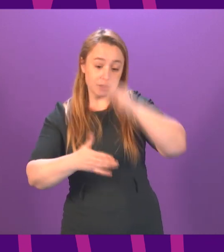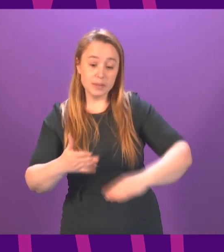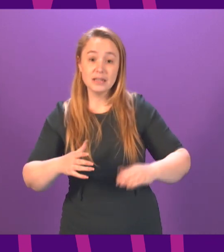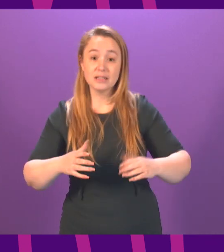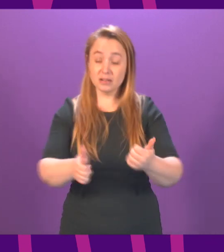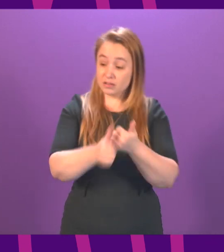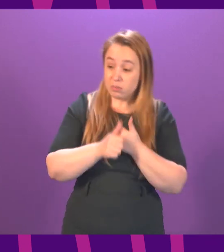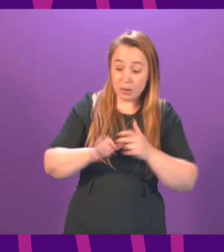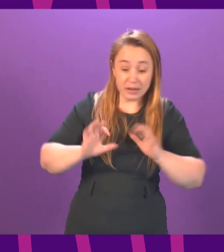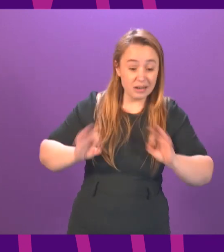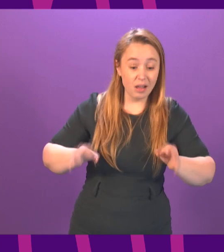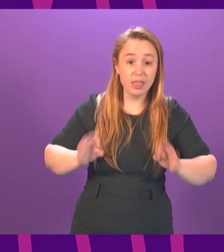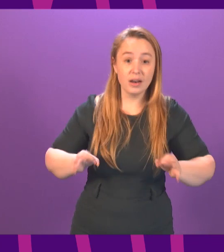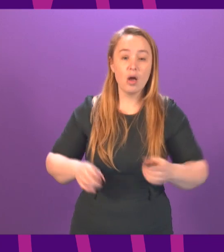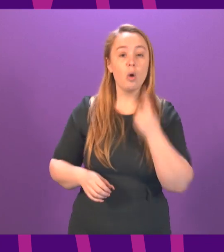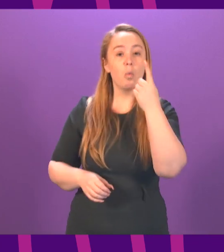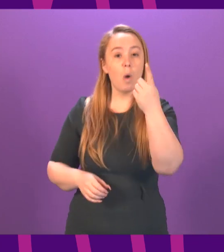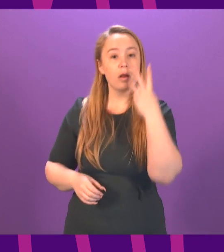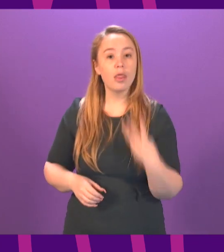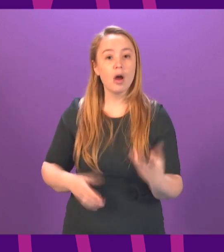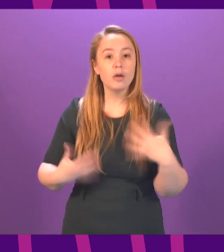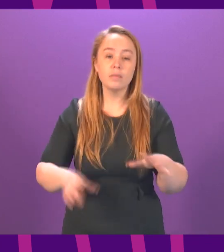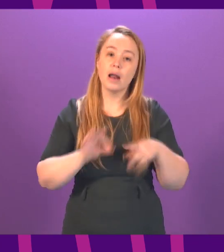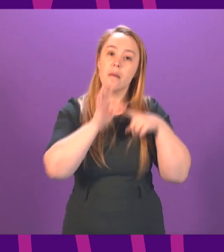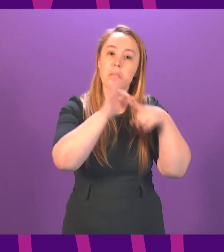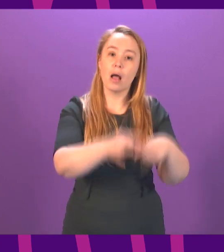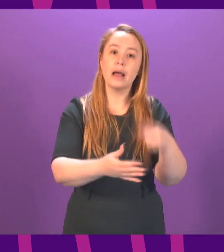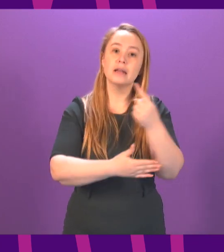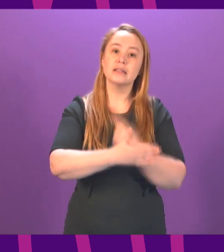third of those who applied for the self-isolation grant did not get it.